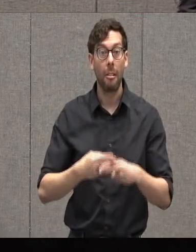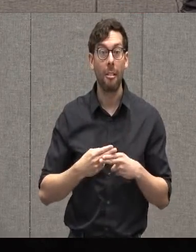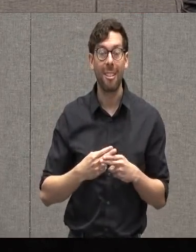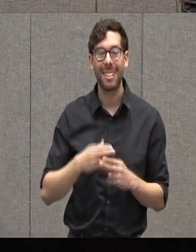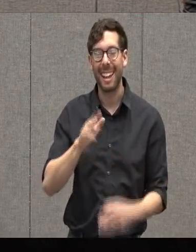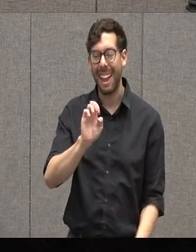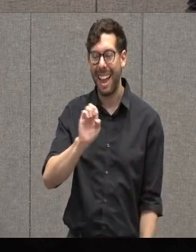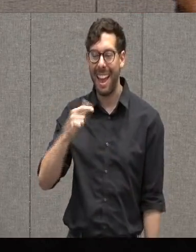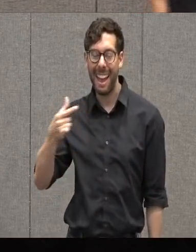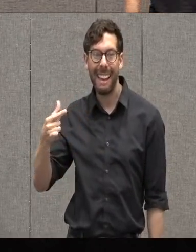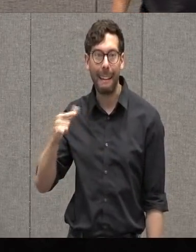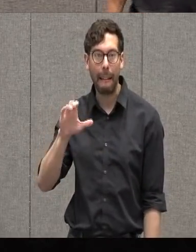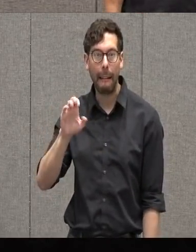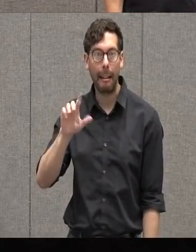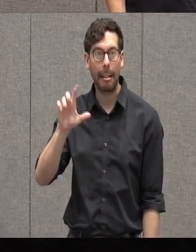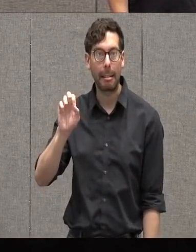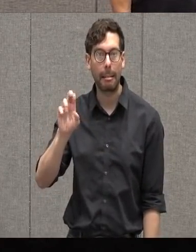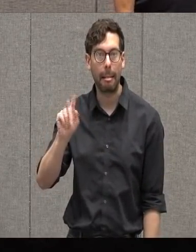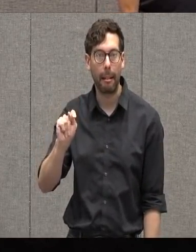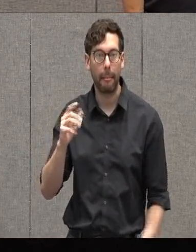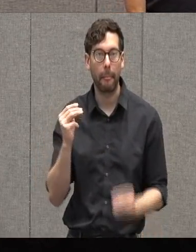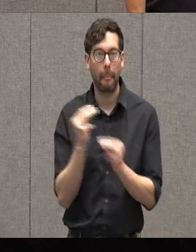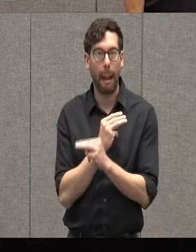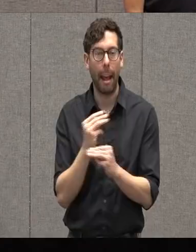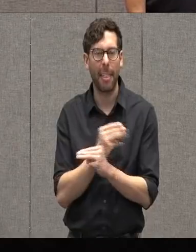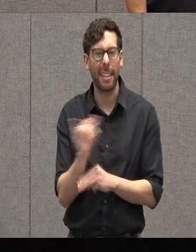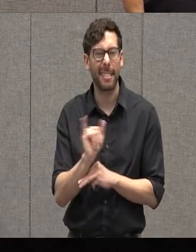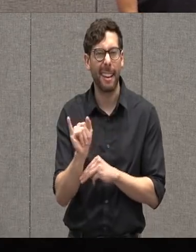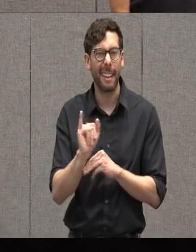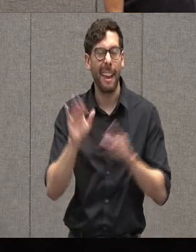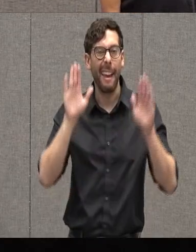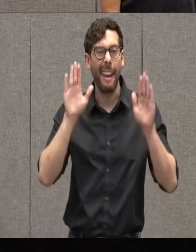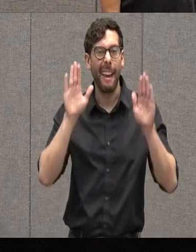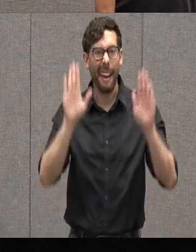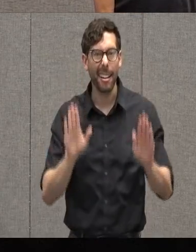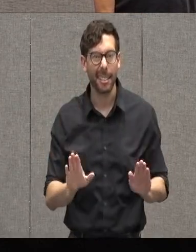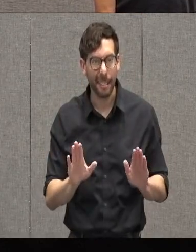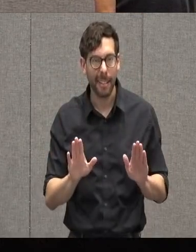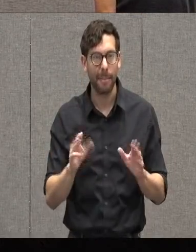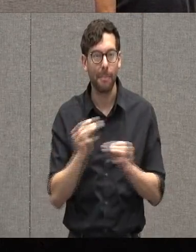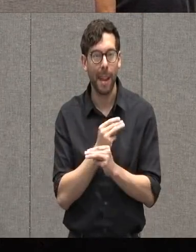kind of like excellent math, but it has something to do with eggs.